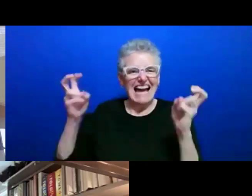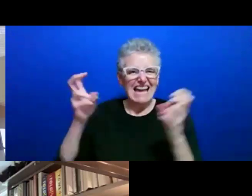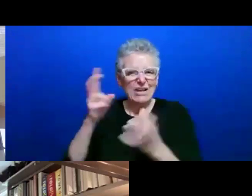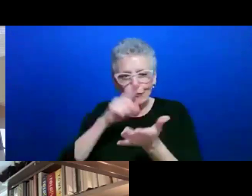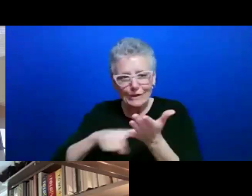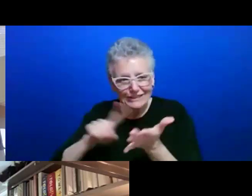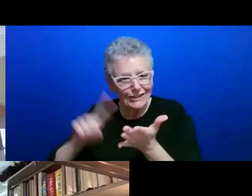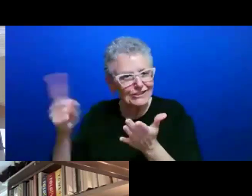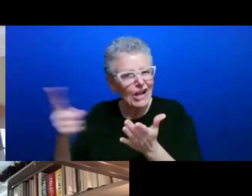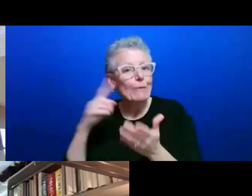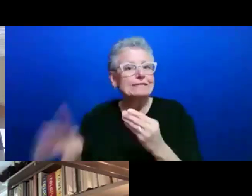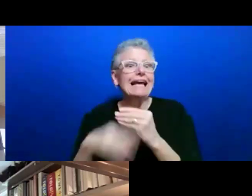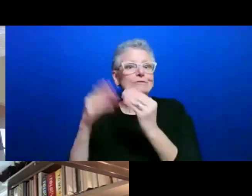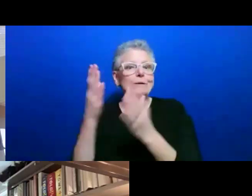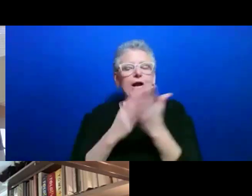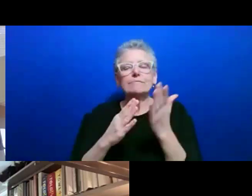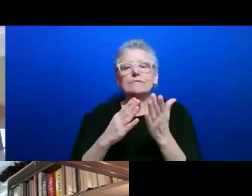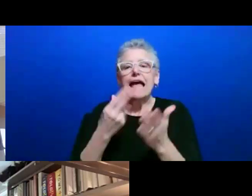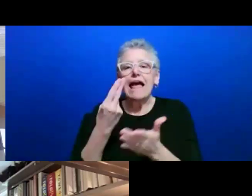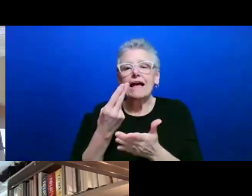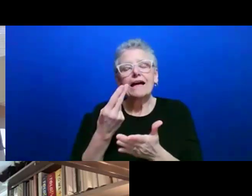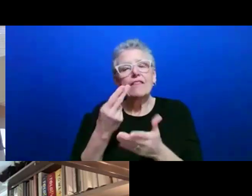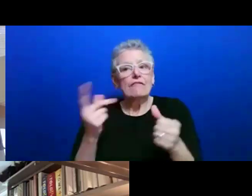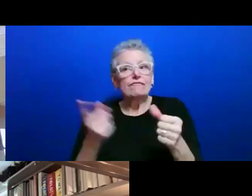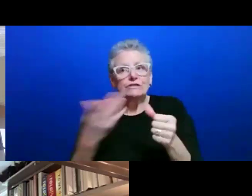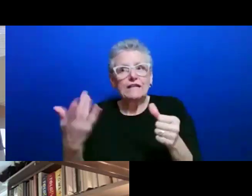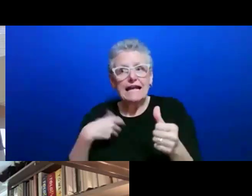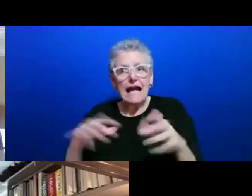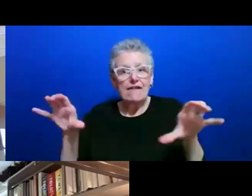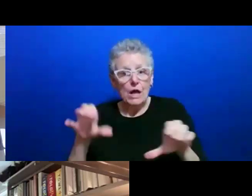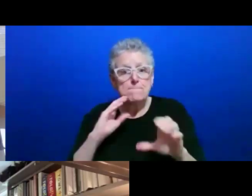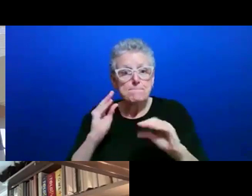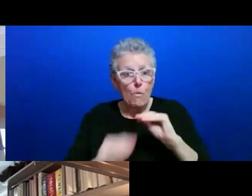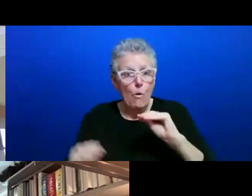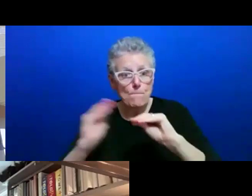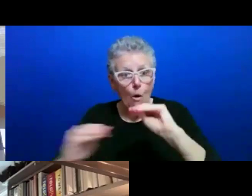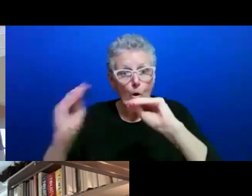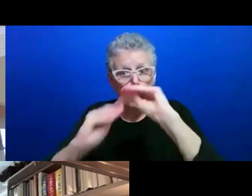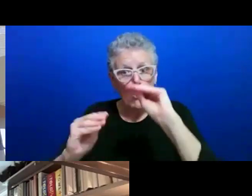The first thing that I have been doing more and more as my caseload is increasing